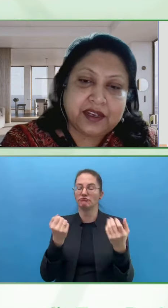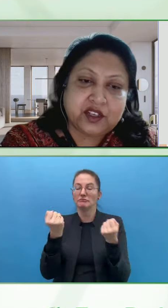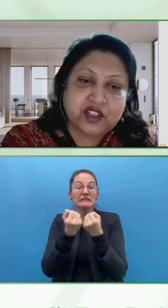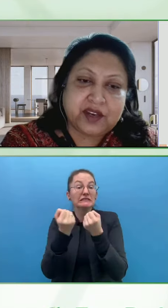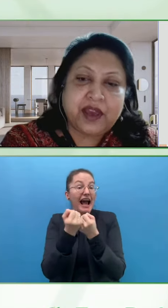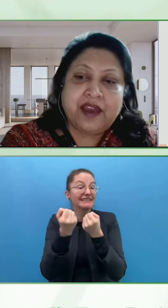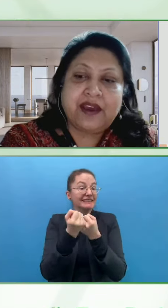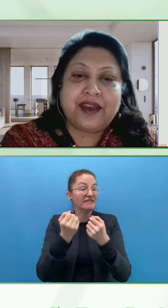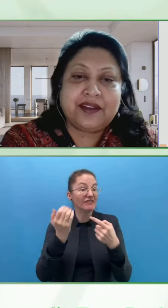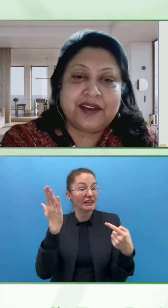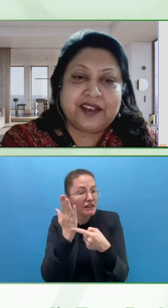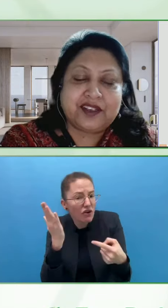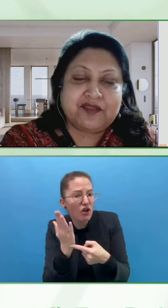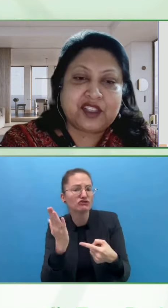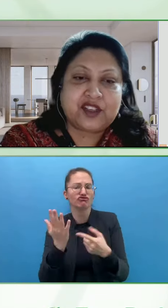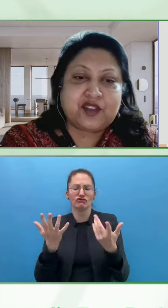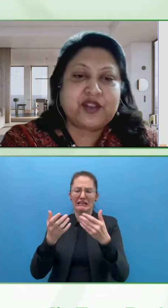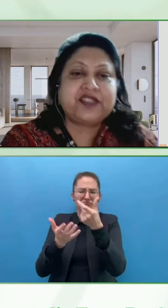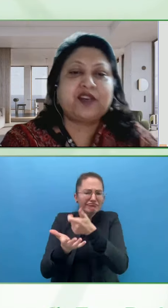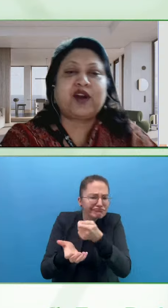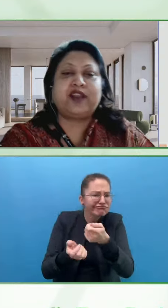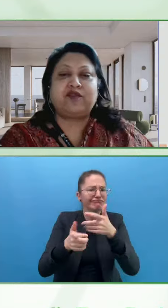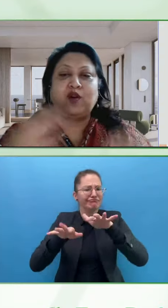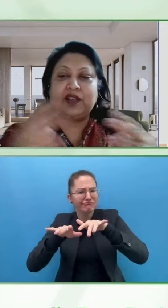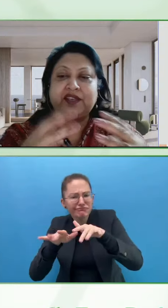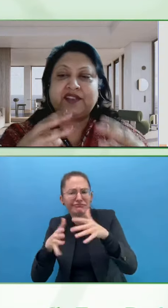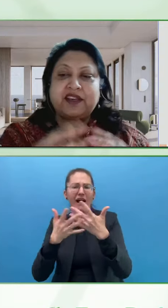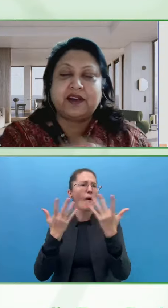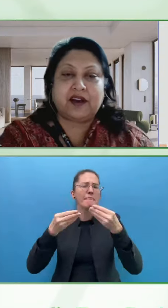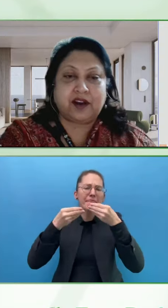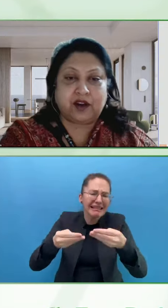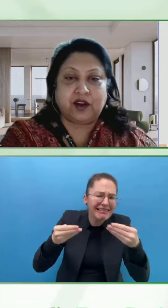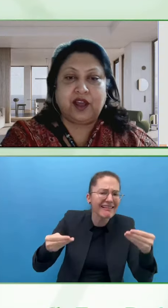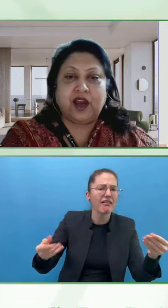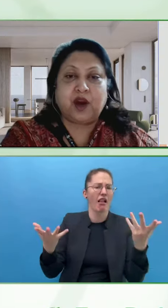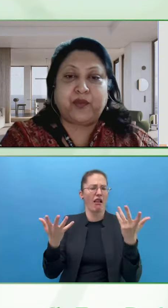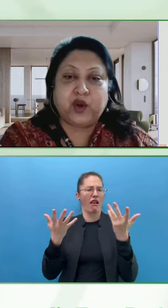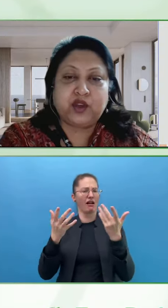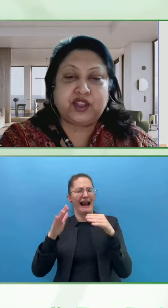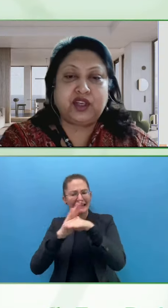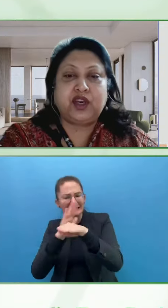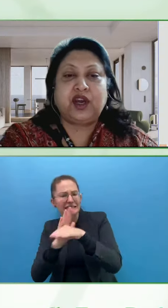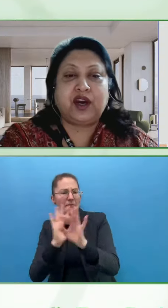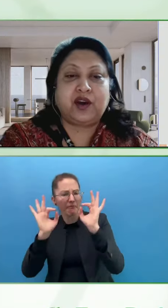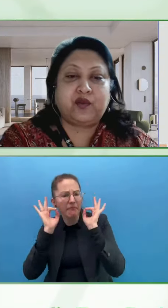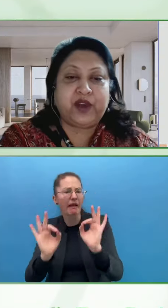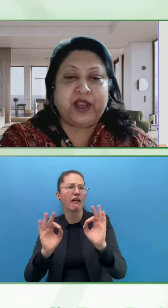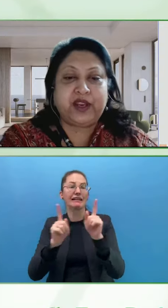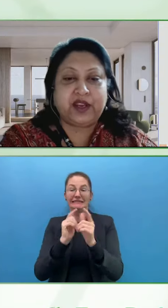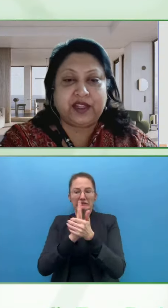leadership, so it's a holistic approach where